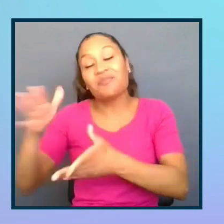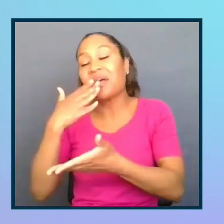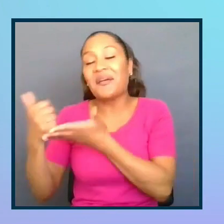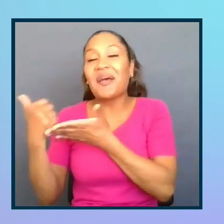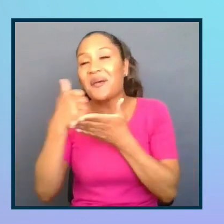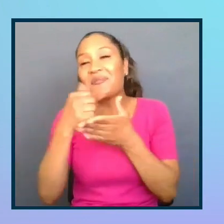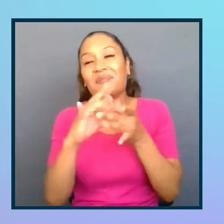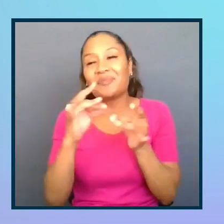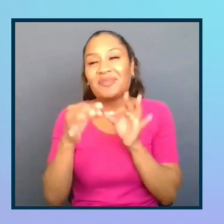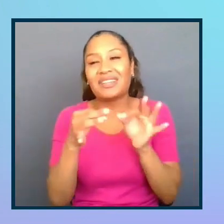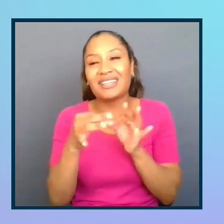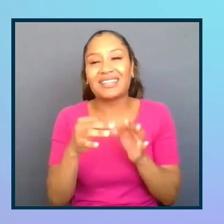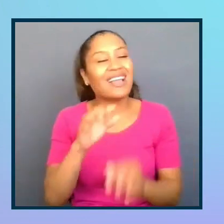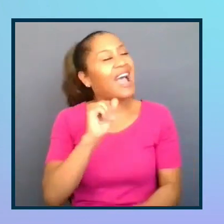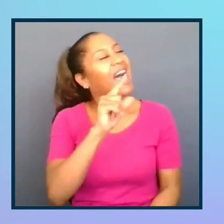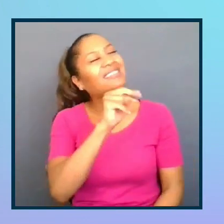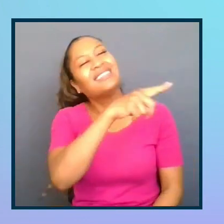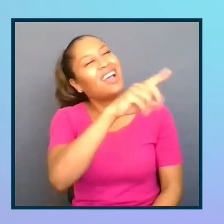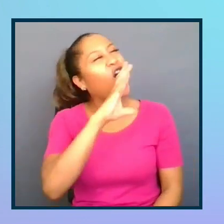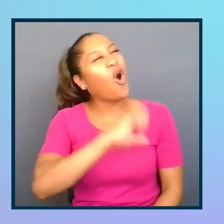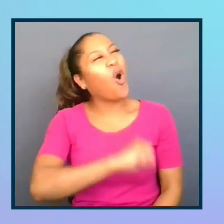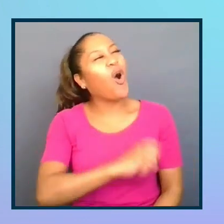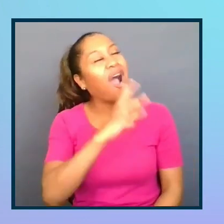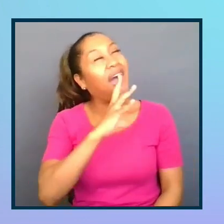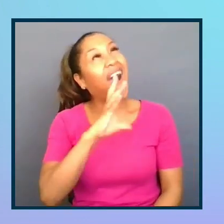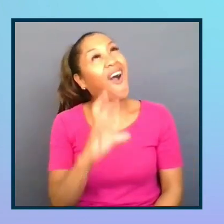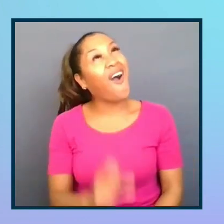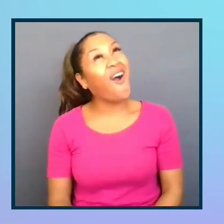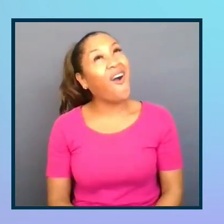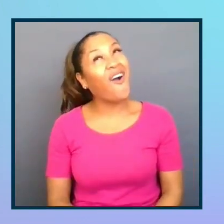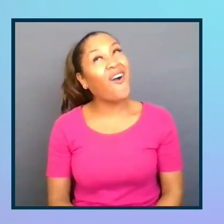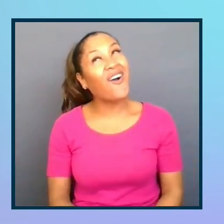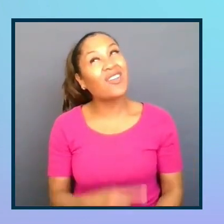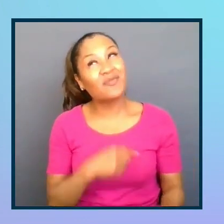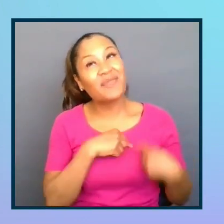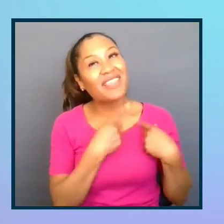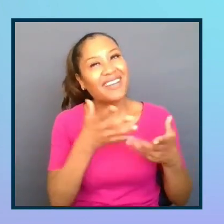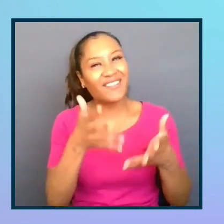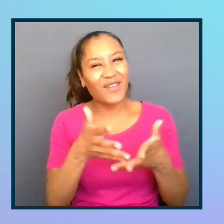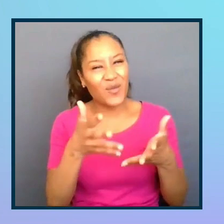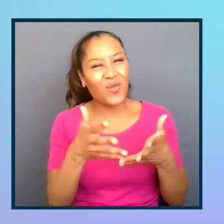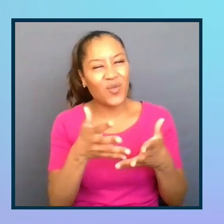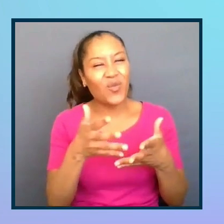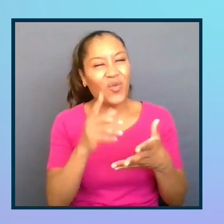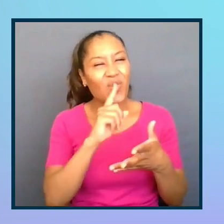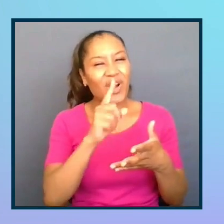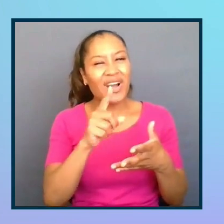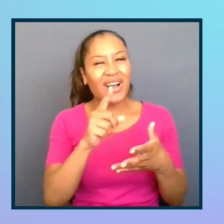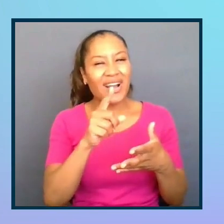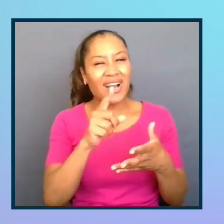Yeah, that's an old one actually, it's a really old one. That one's been there for a while and I'll make a note of that actually,